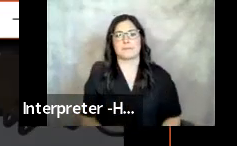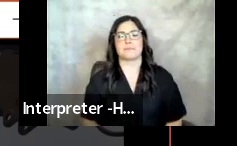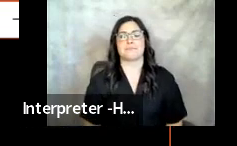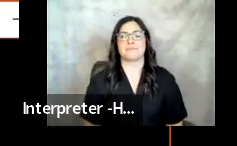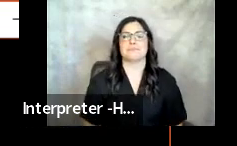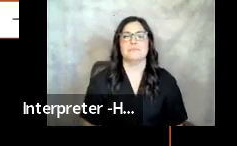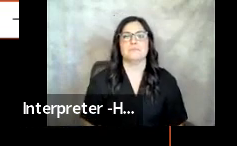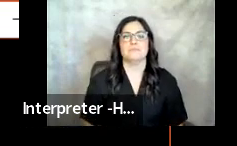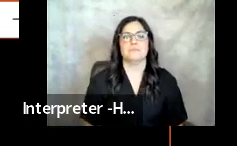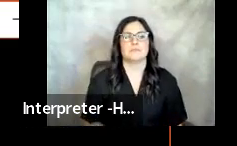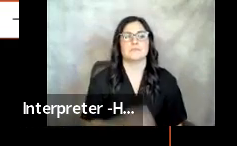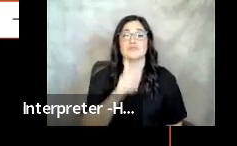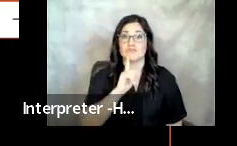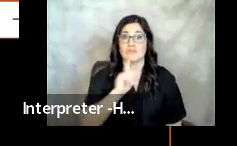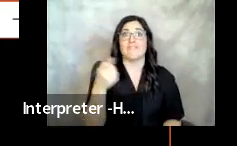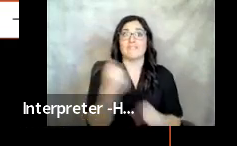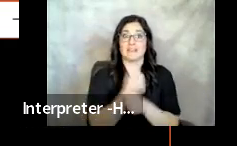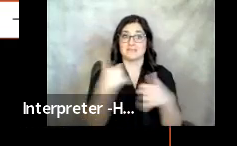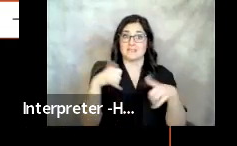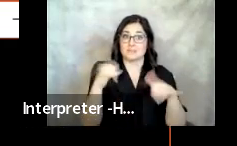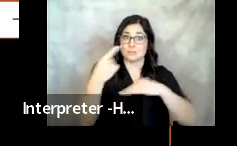These are real fights, real fights.